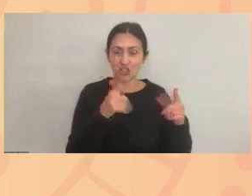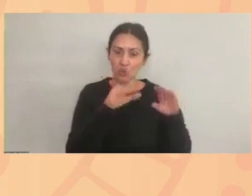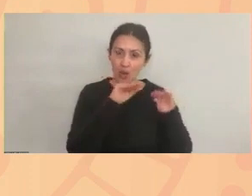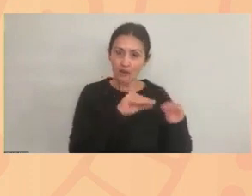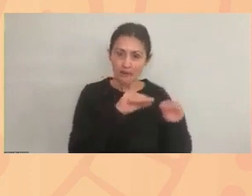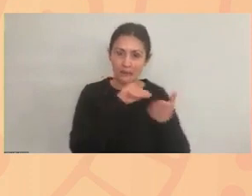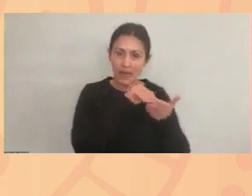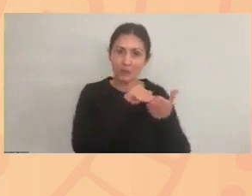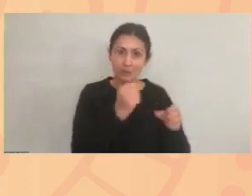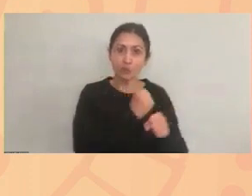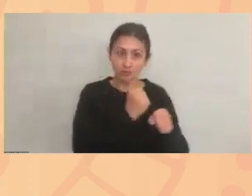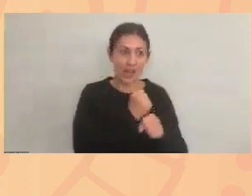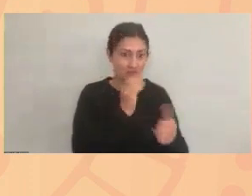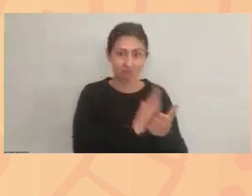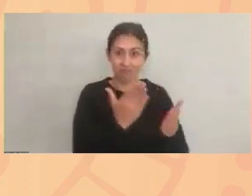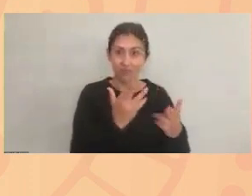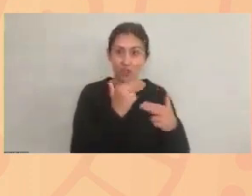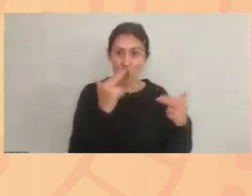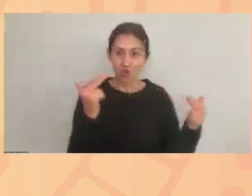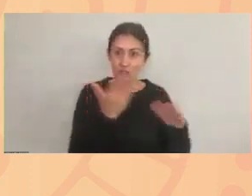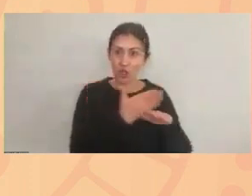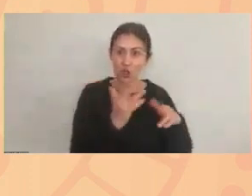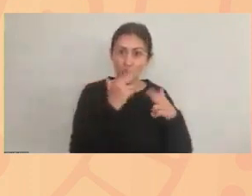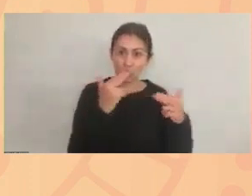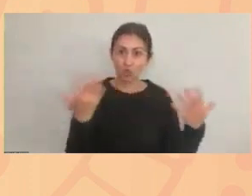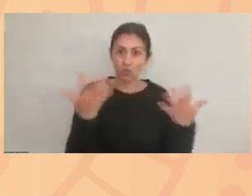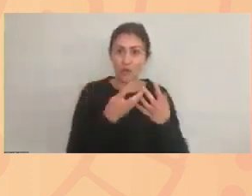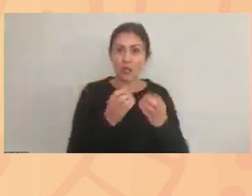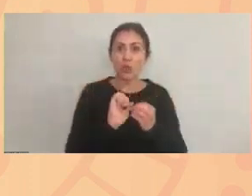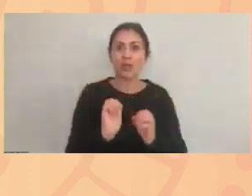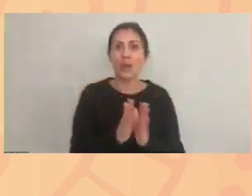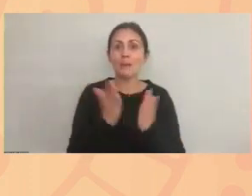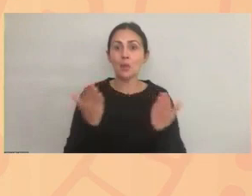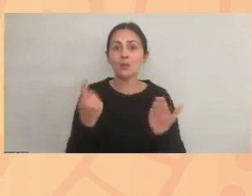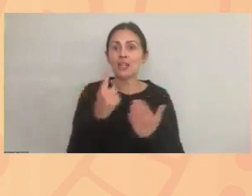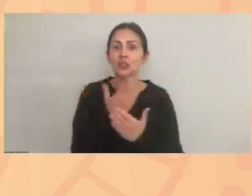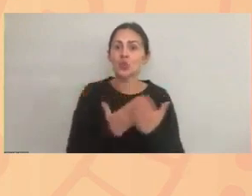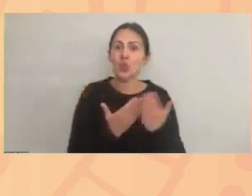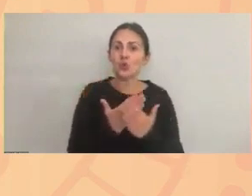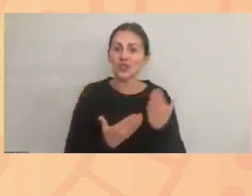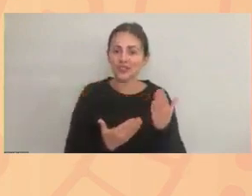original songs to accompany the books and the visual storytelling work that they do in language with the children.